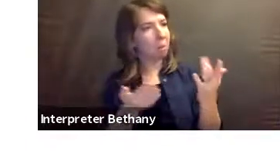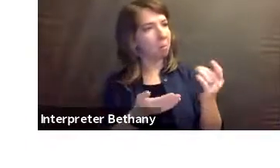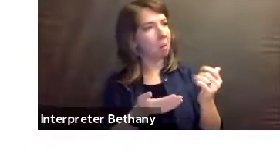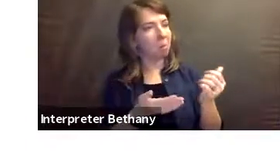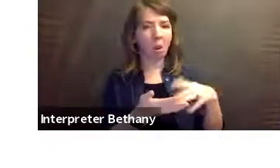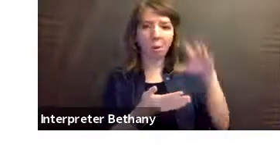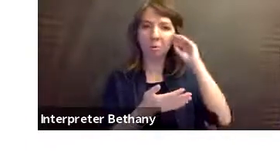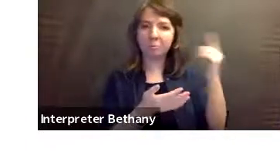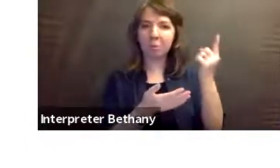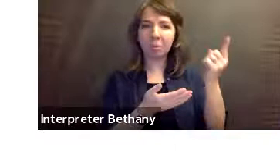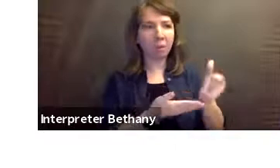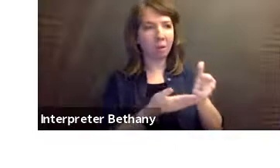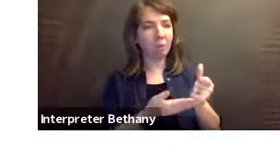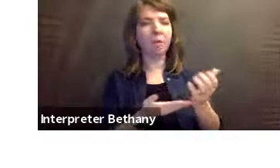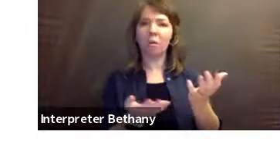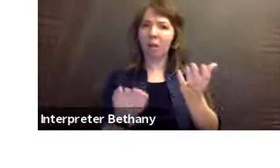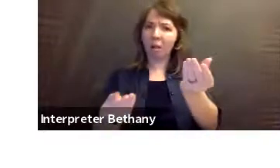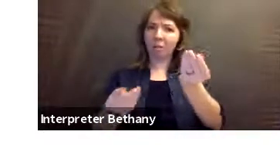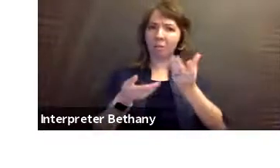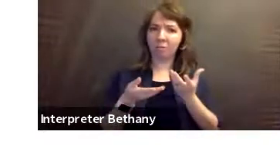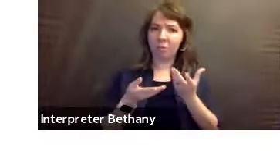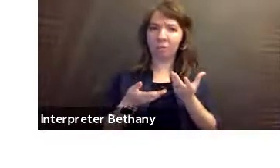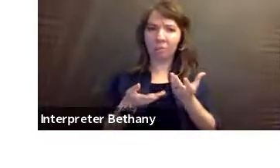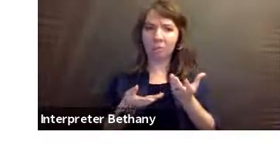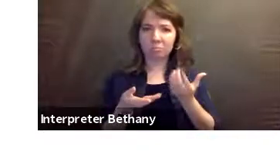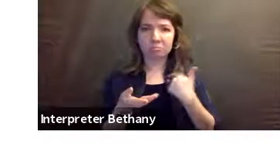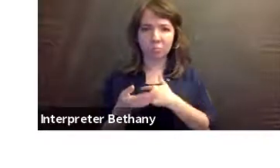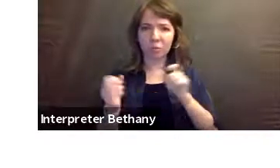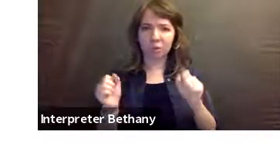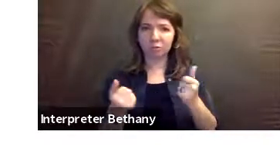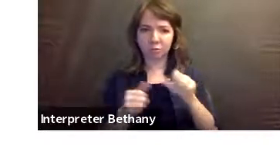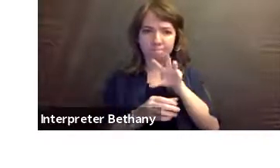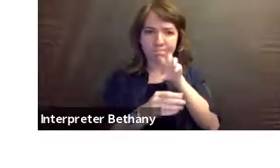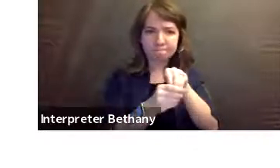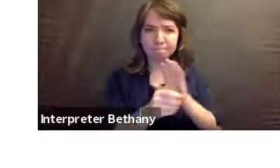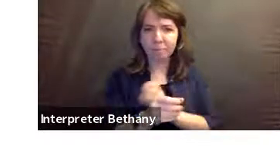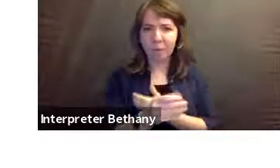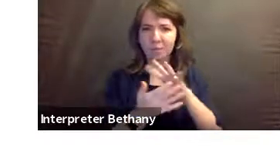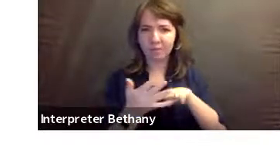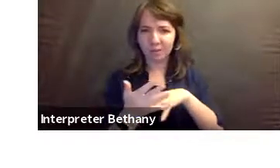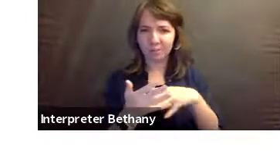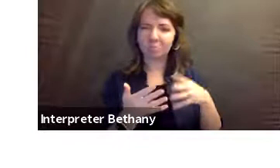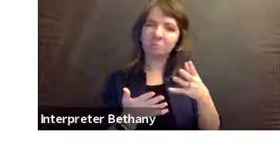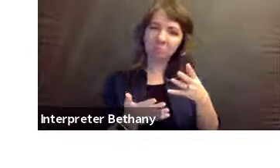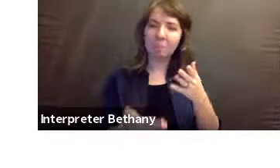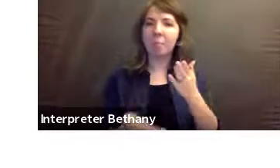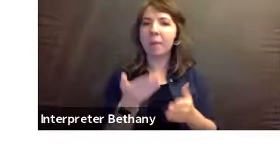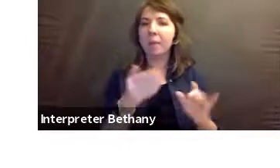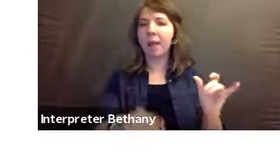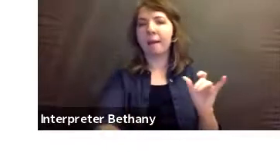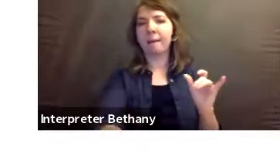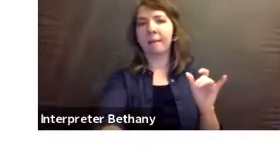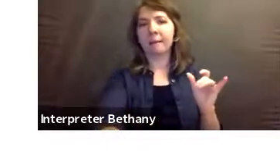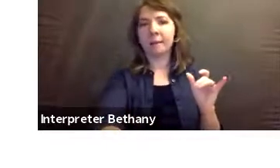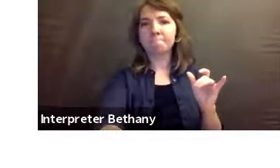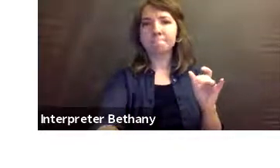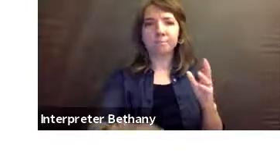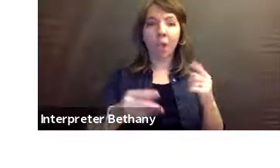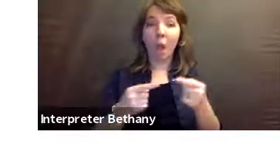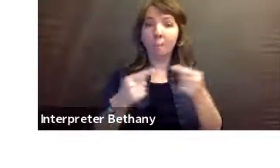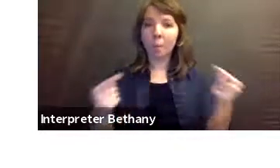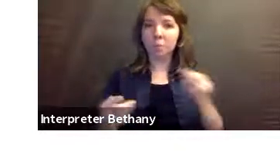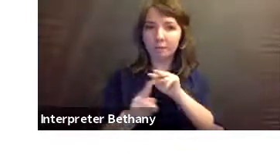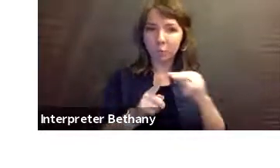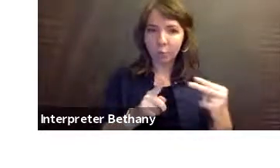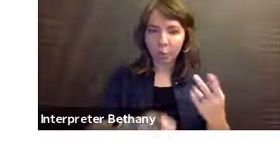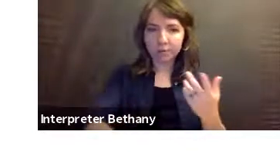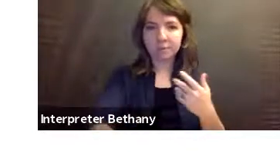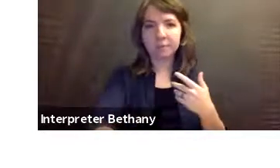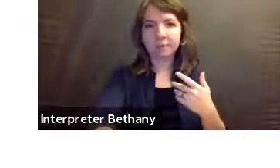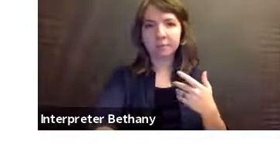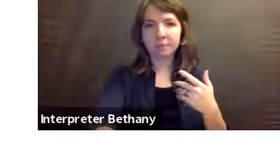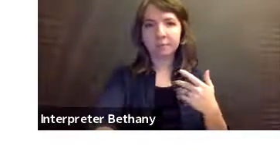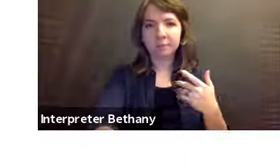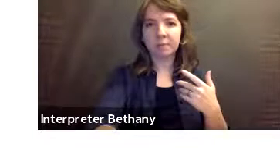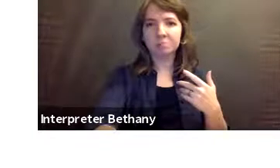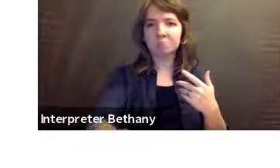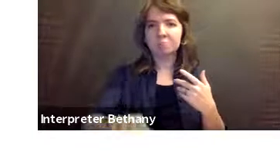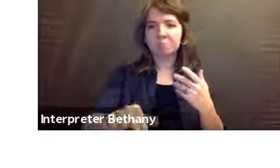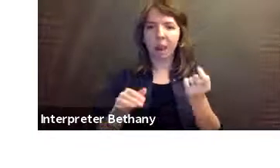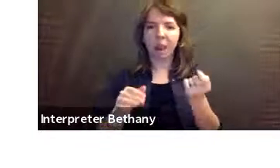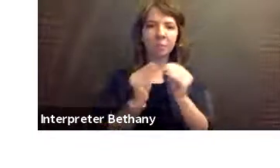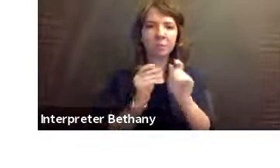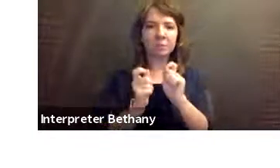Linda Kobashigawa: Then let us know and we can see if we can work that into our schedule but we might have things like how to use opposing viewpoints, something like that. So to get a little more specific with the type of resource that we're showing